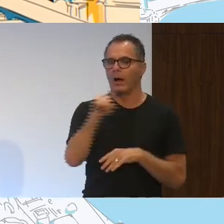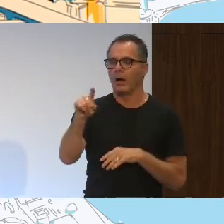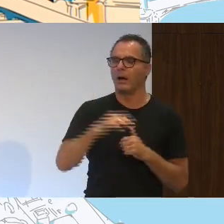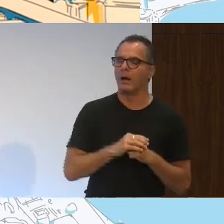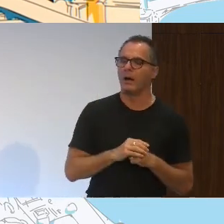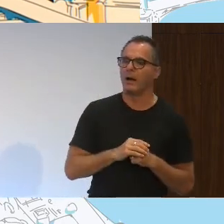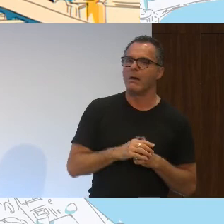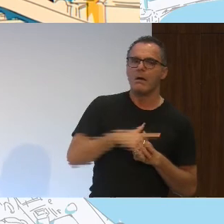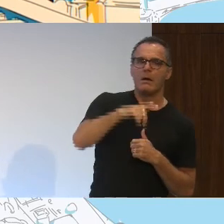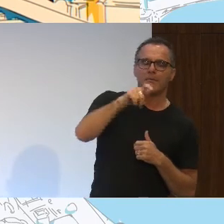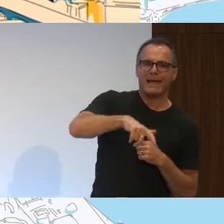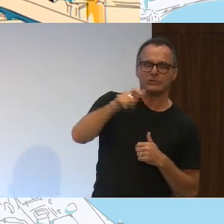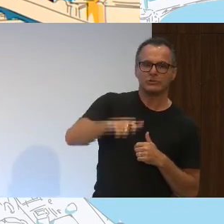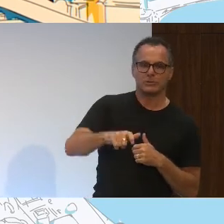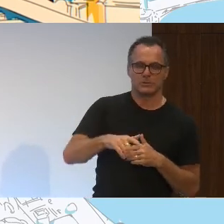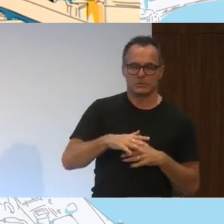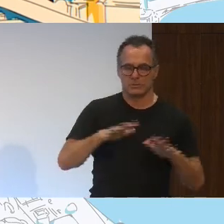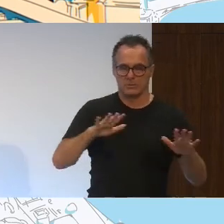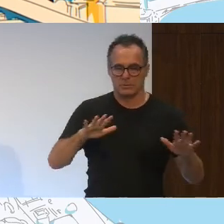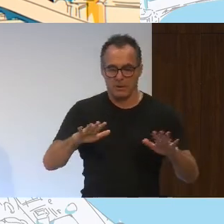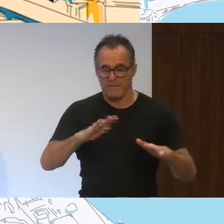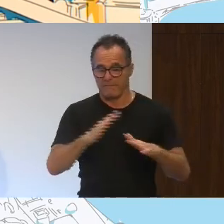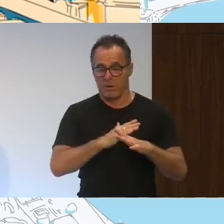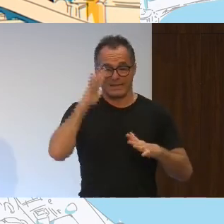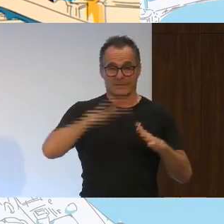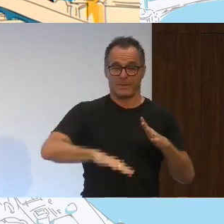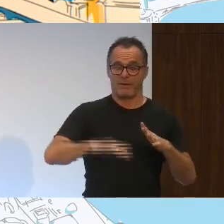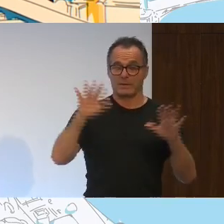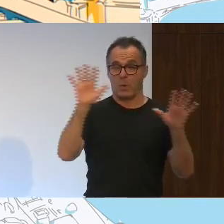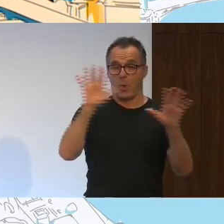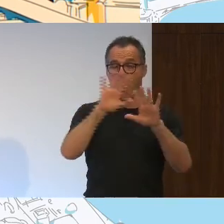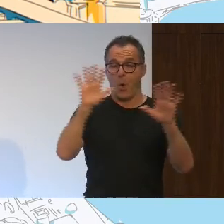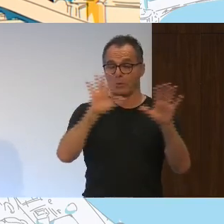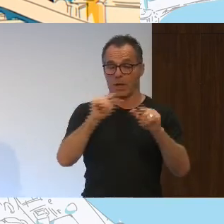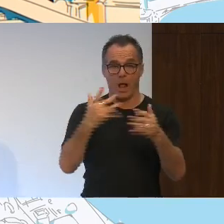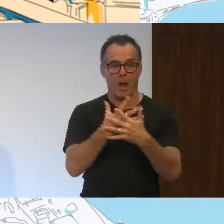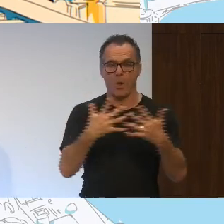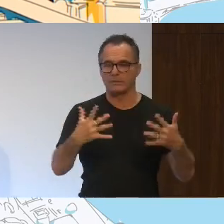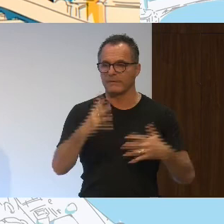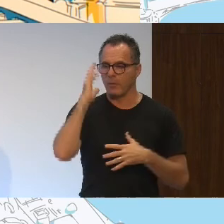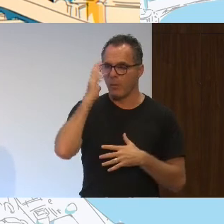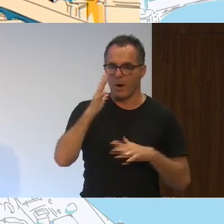alarming when they first experience the aura and a lot of them worry about getting a stroke. Or